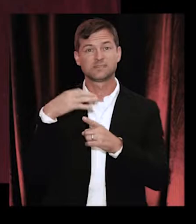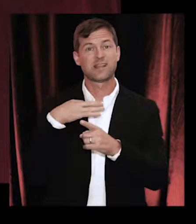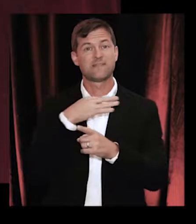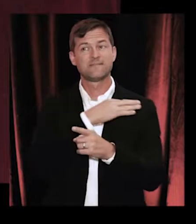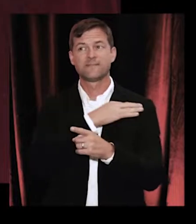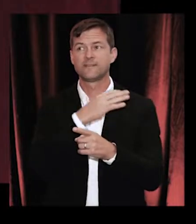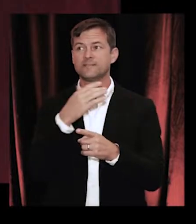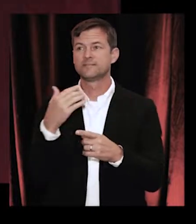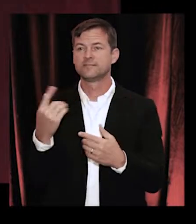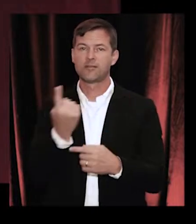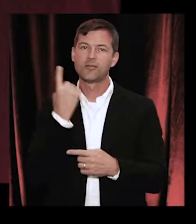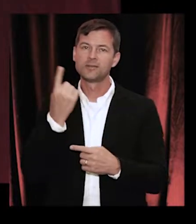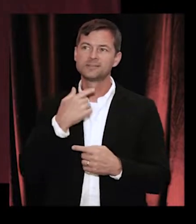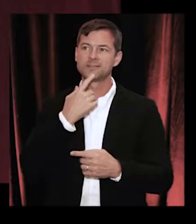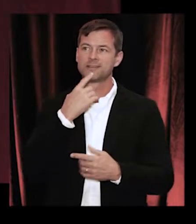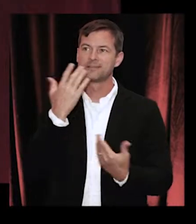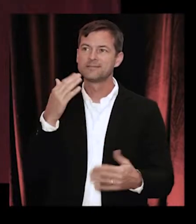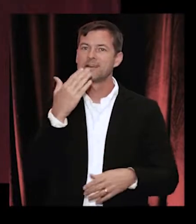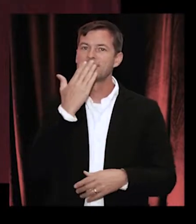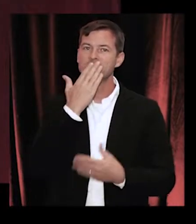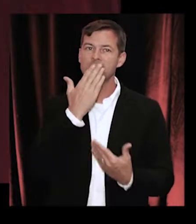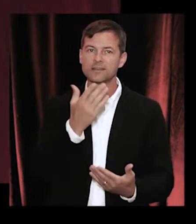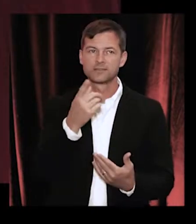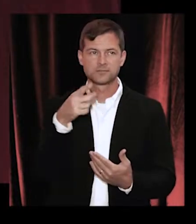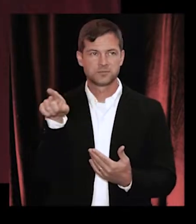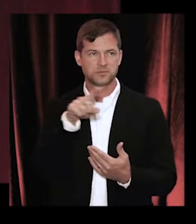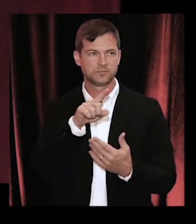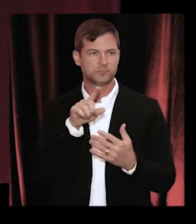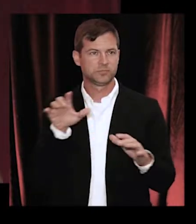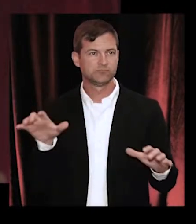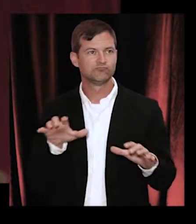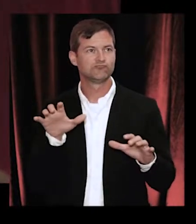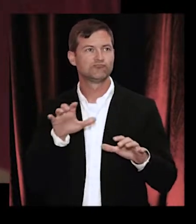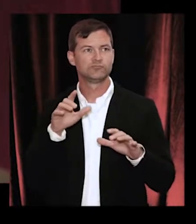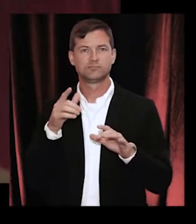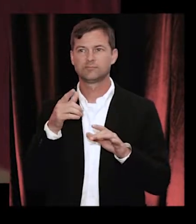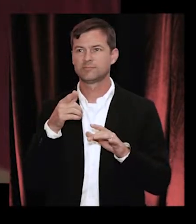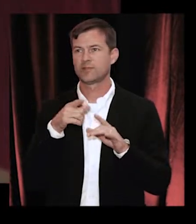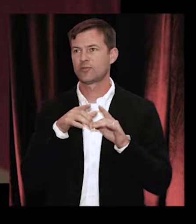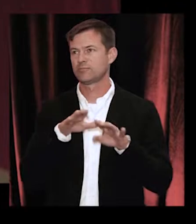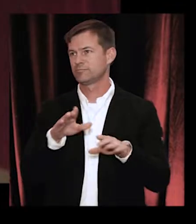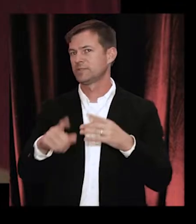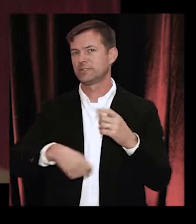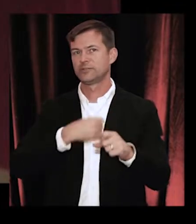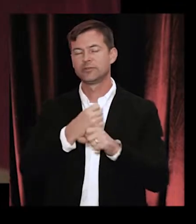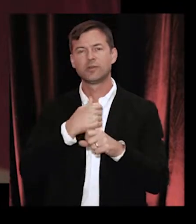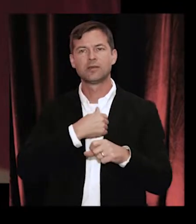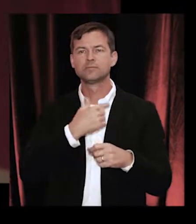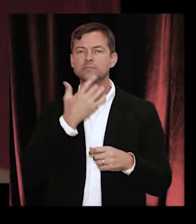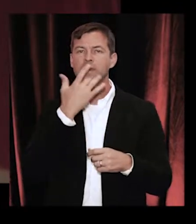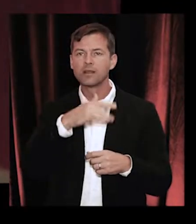an opportunity to tell you thank you for what you do throughout the year. I am honored to be in this role and to lead you.